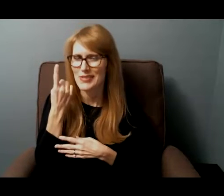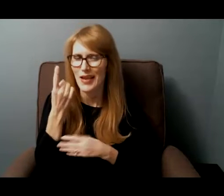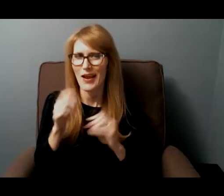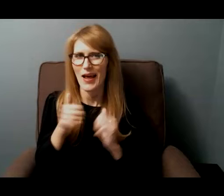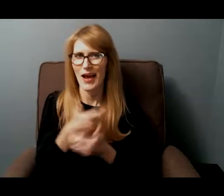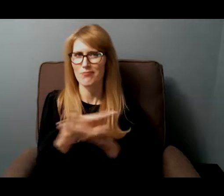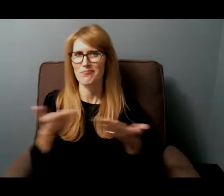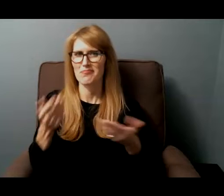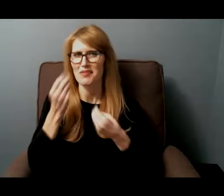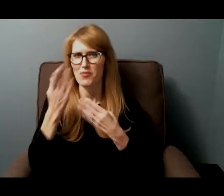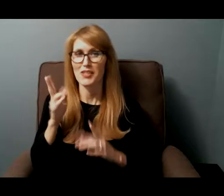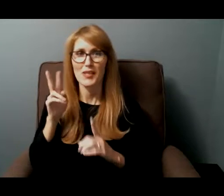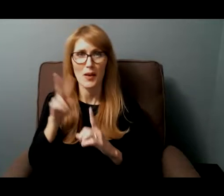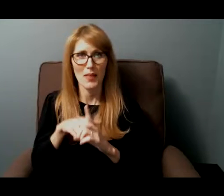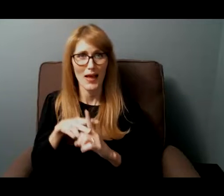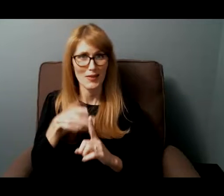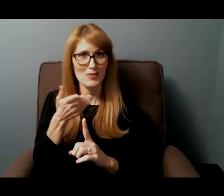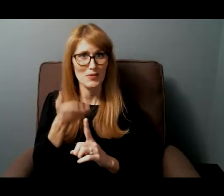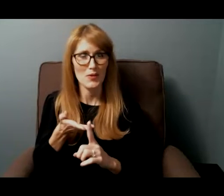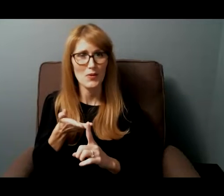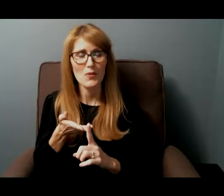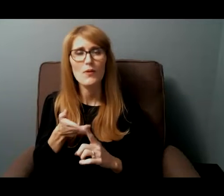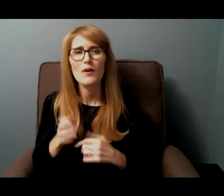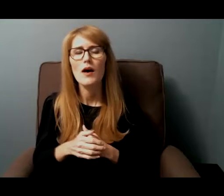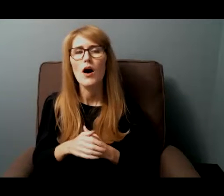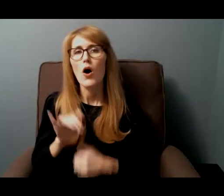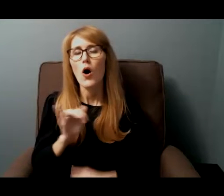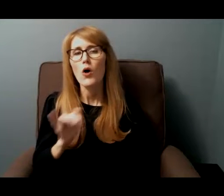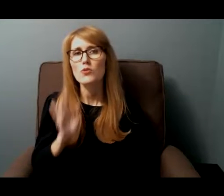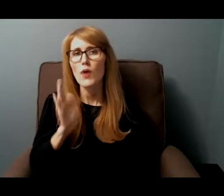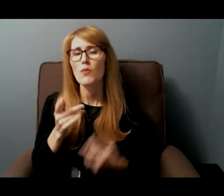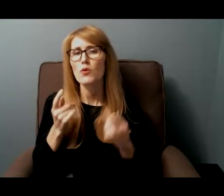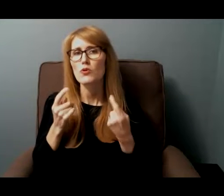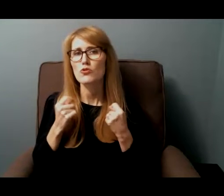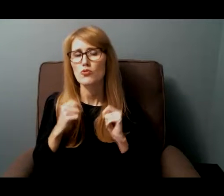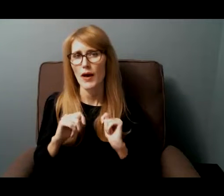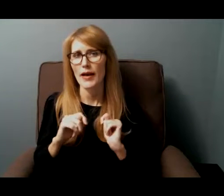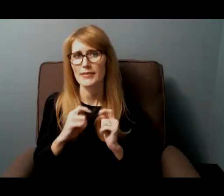you. And what I will probably do is also try to help you, just for long term support, figure out